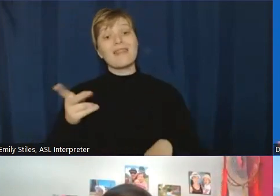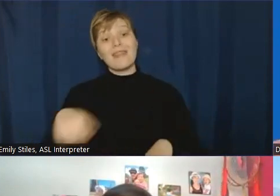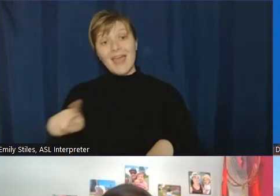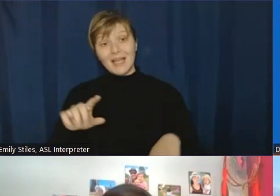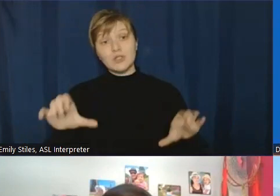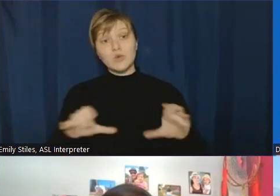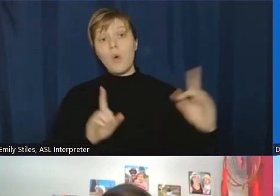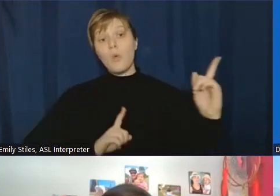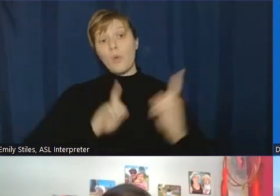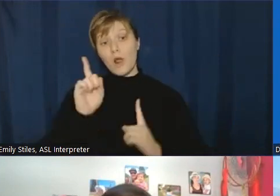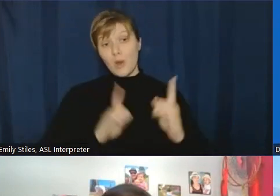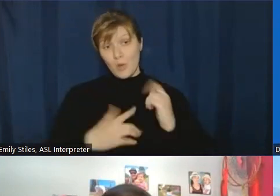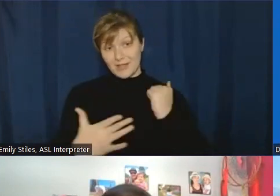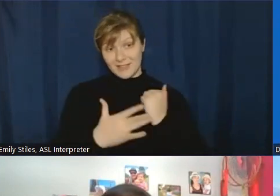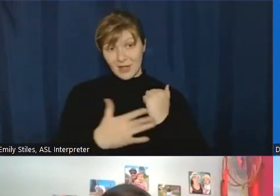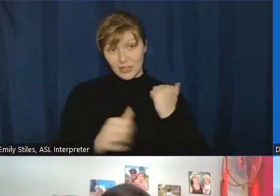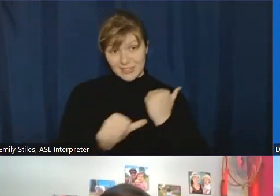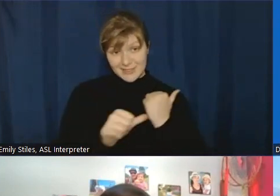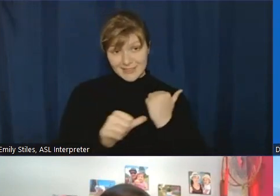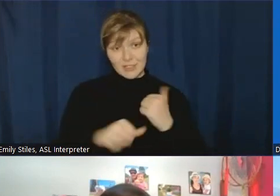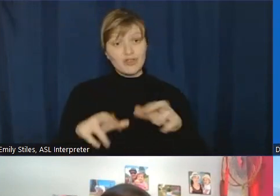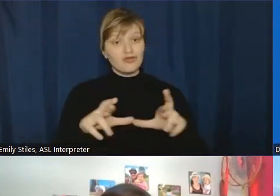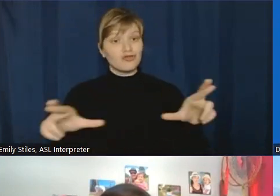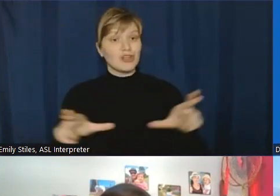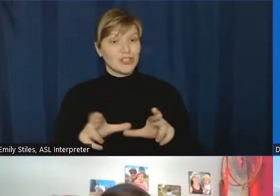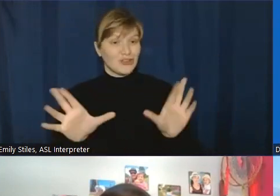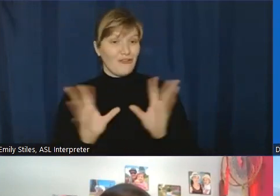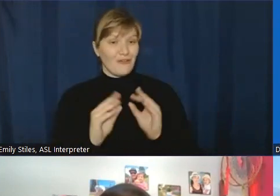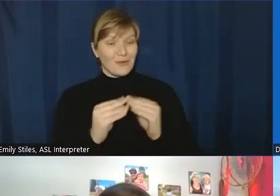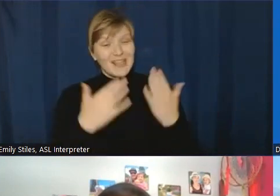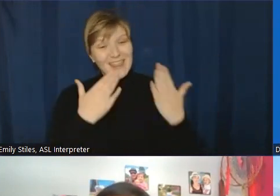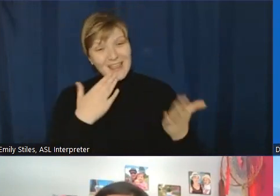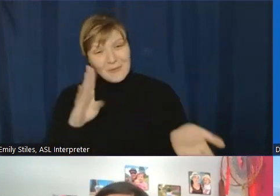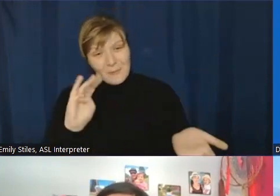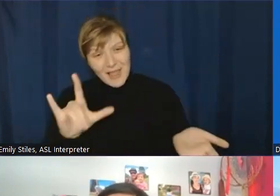regional forums, so thank you Bill, shout out for putting that in the chat. They are an excellent